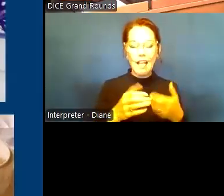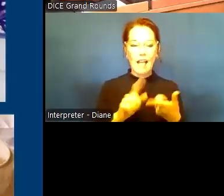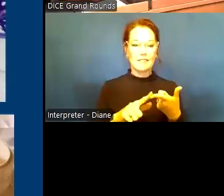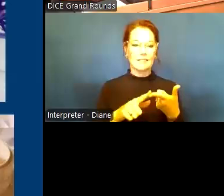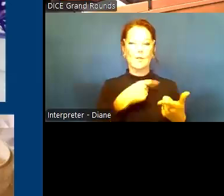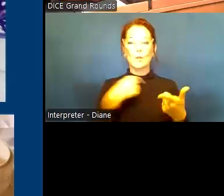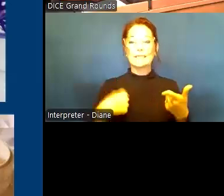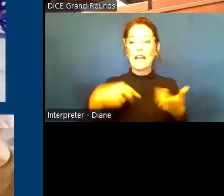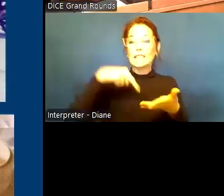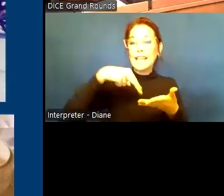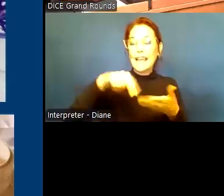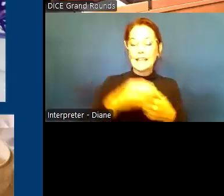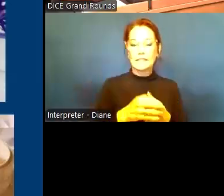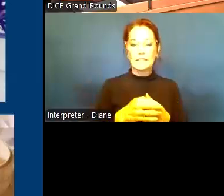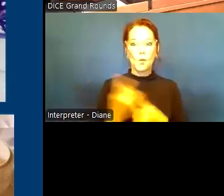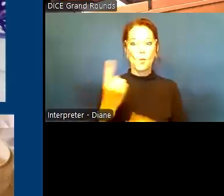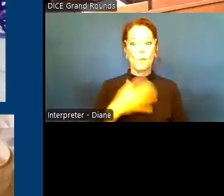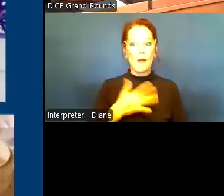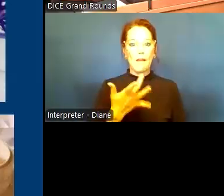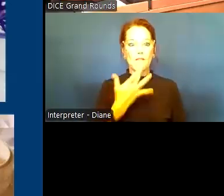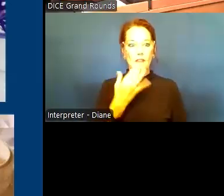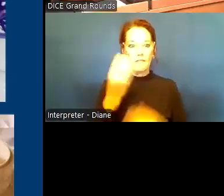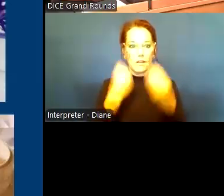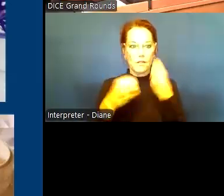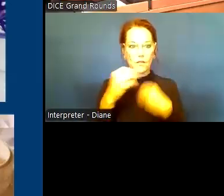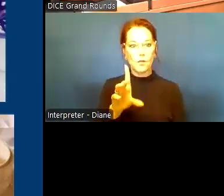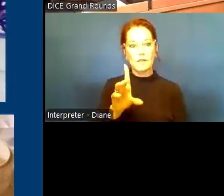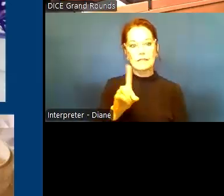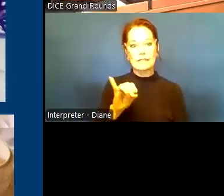um one of my favorite meals is dimsum so for folks who don't know about dimsum it's kind